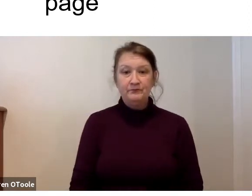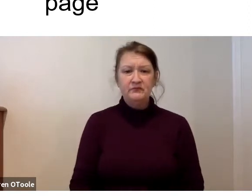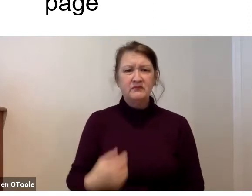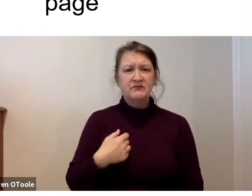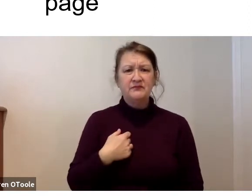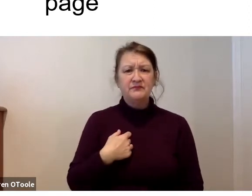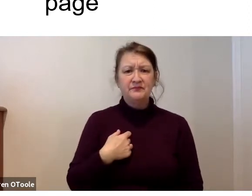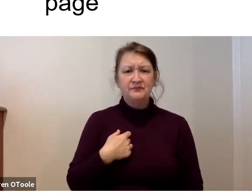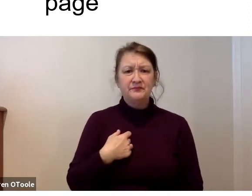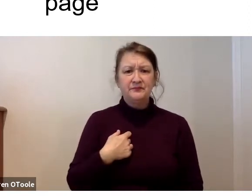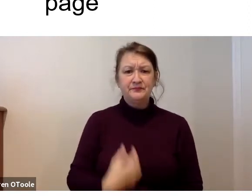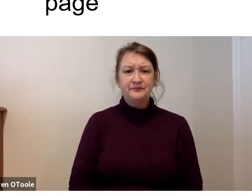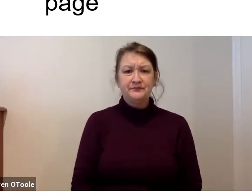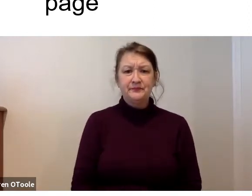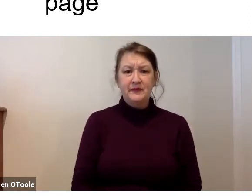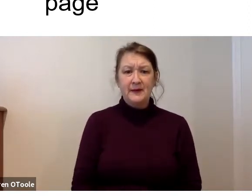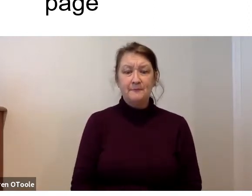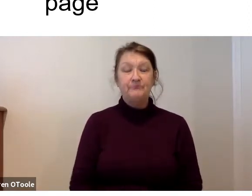So alt.